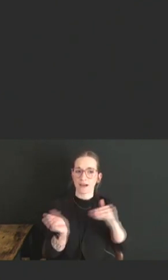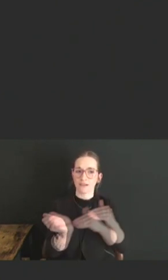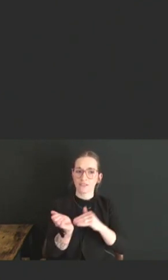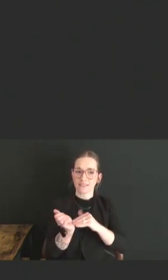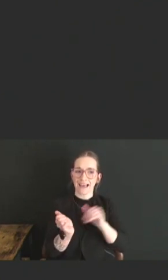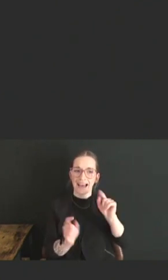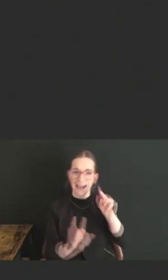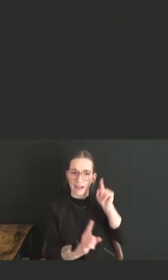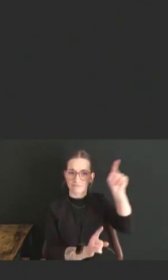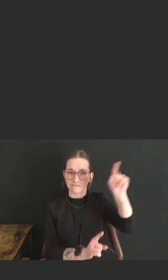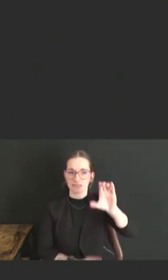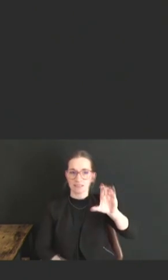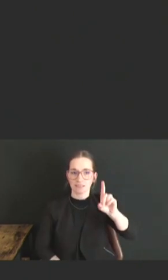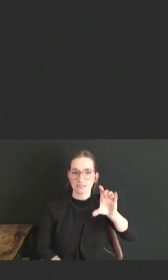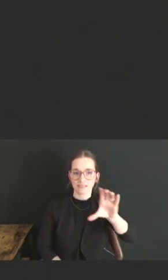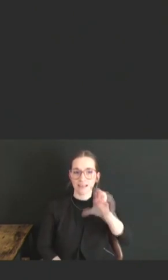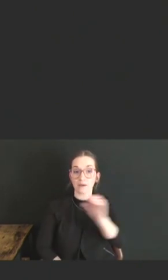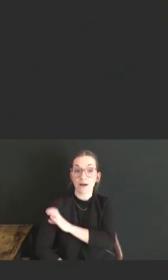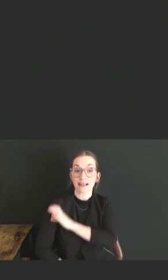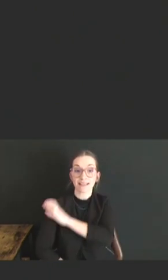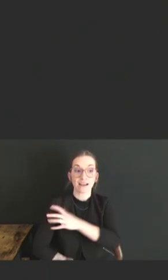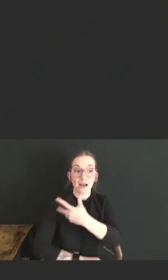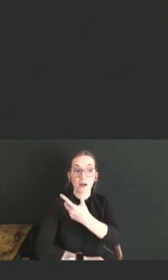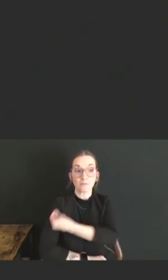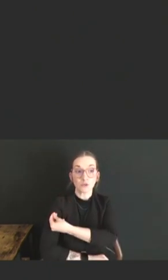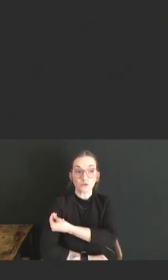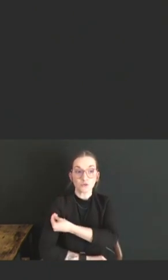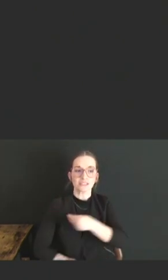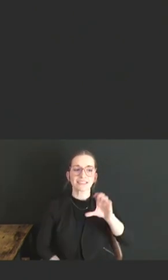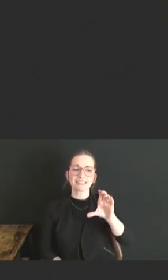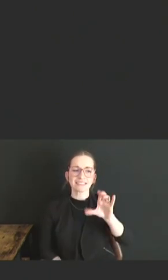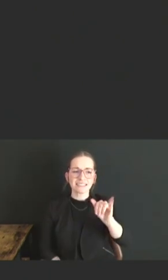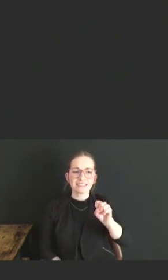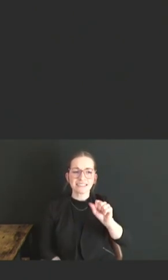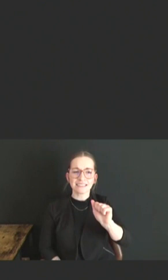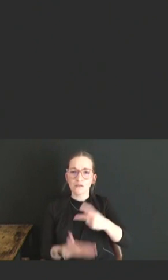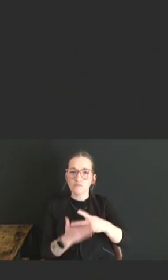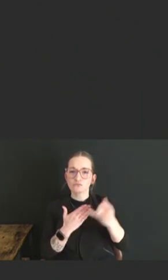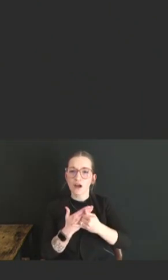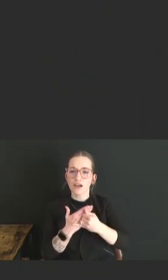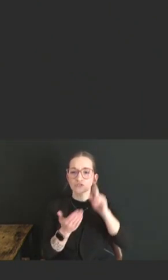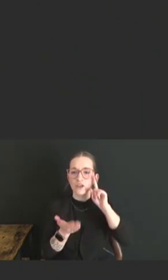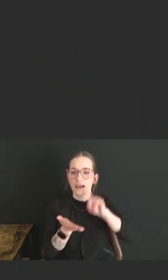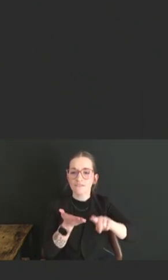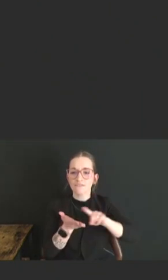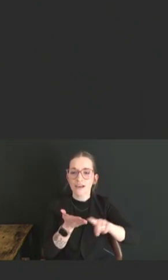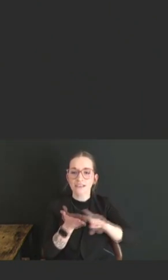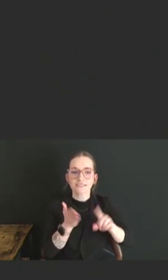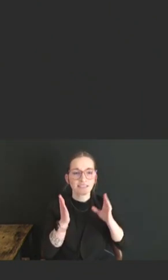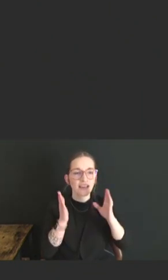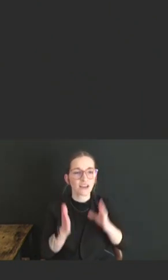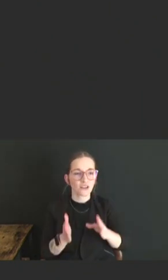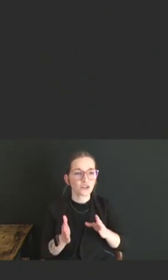Safety Assessment, or CISA Project Investigators who developed a case definition for myocarditis